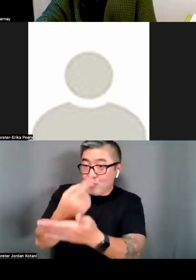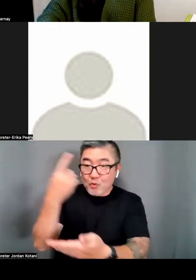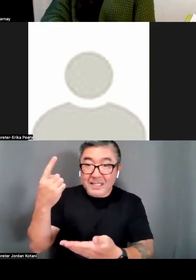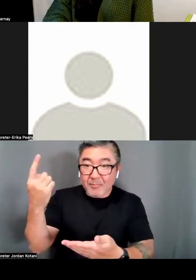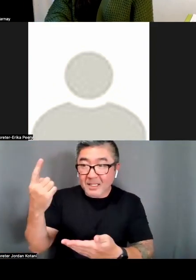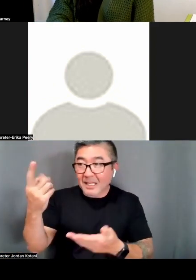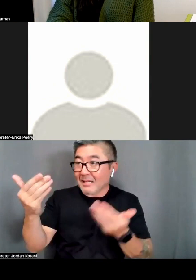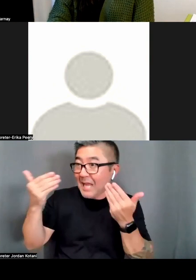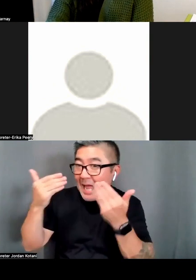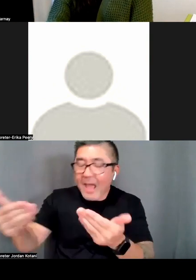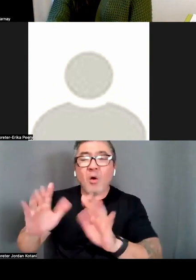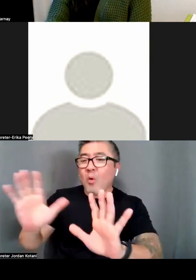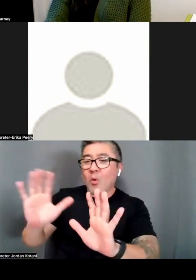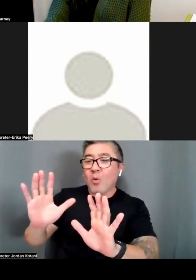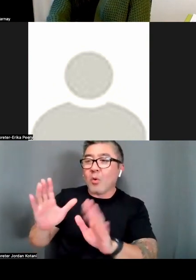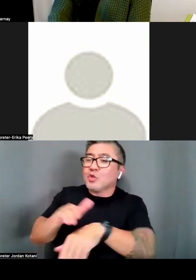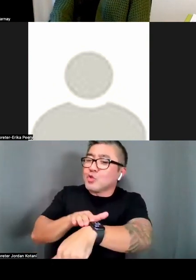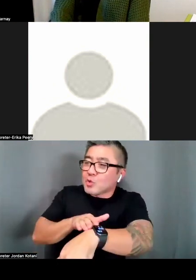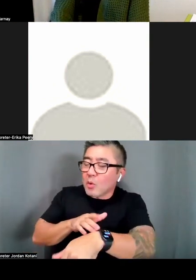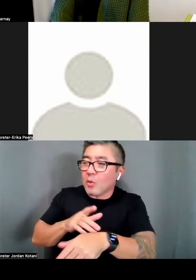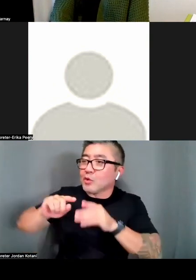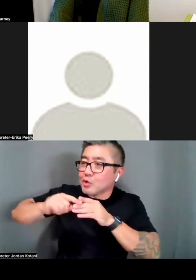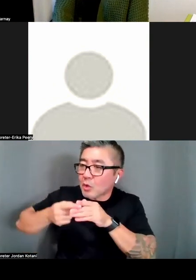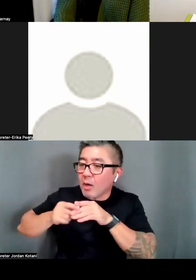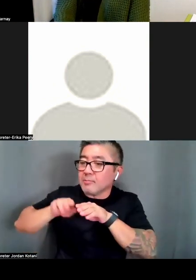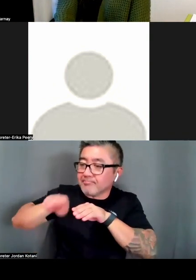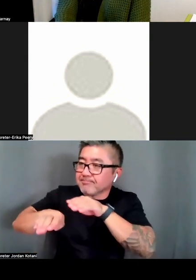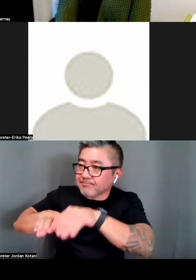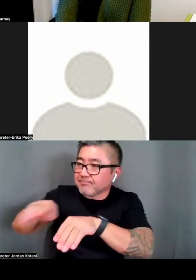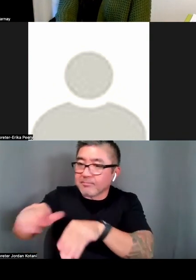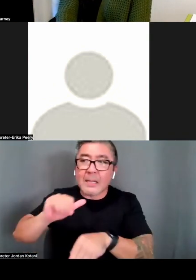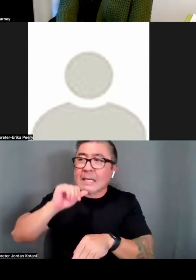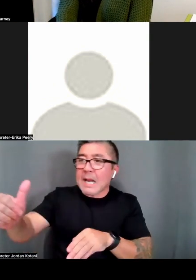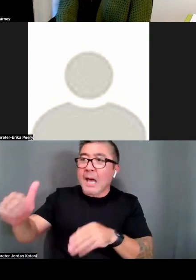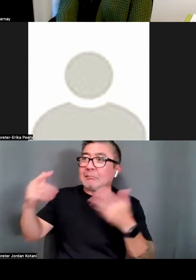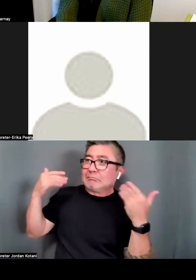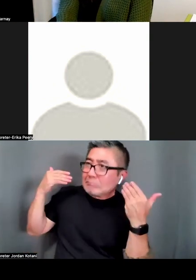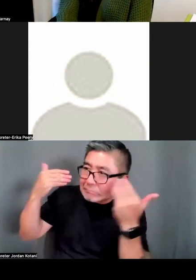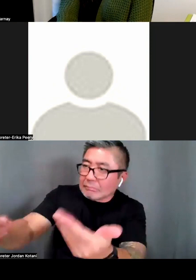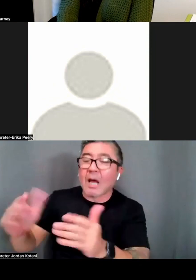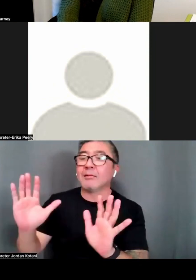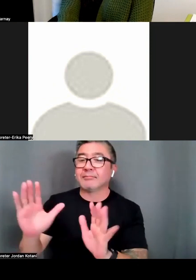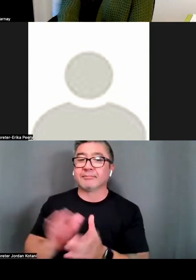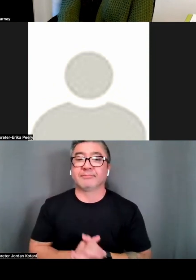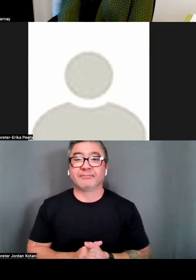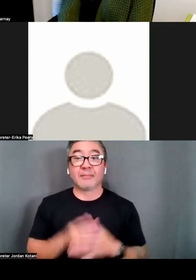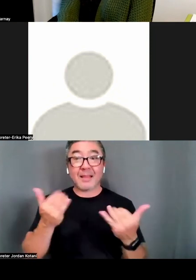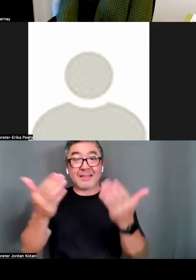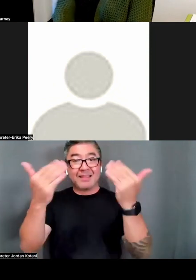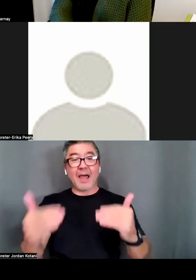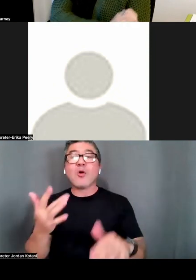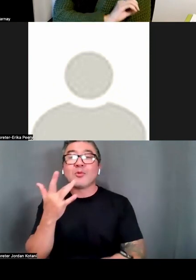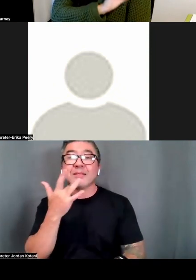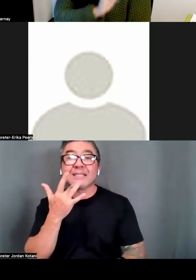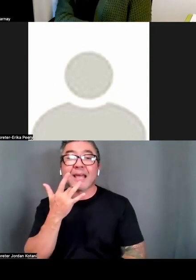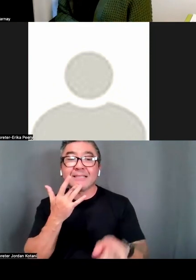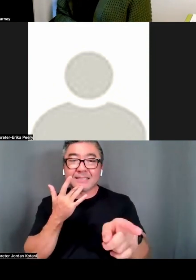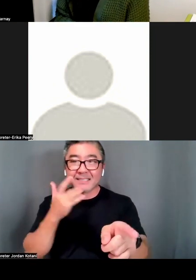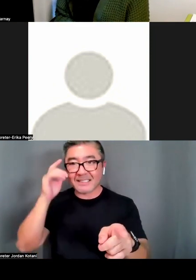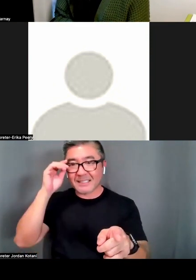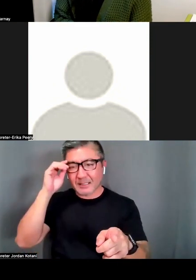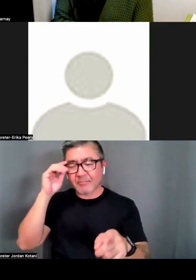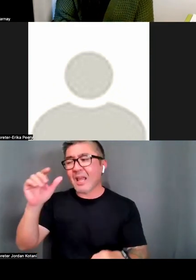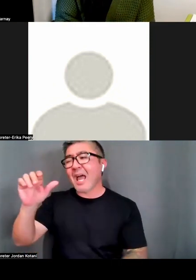set the pace for what you're doing with touch. We have taste. Taste can get really complex because